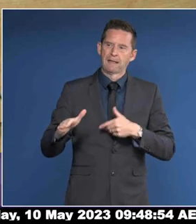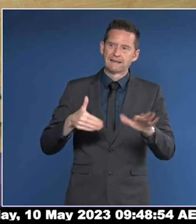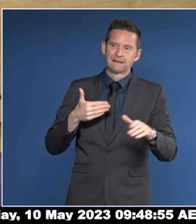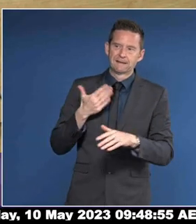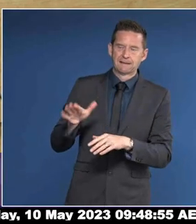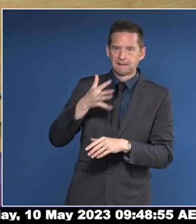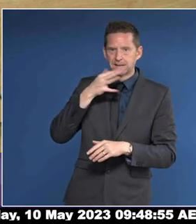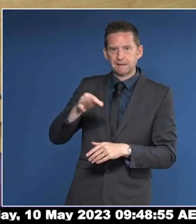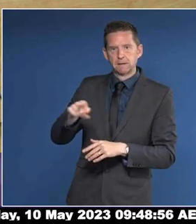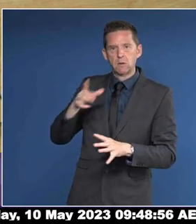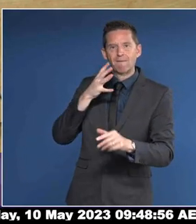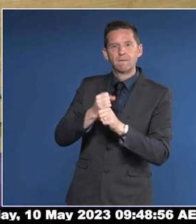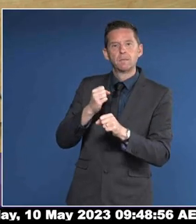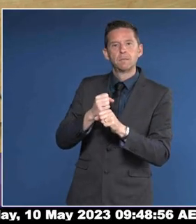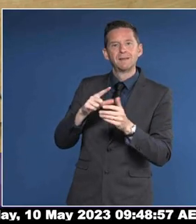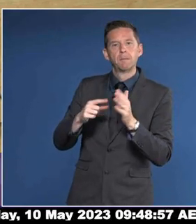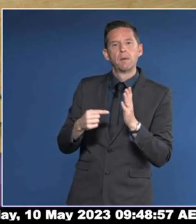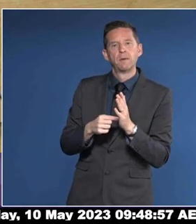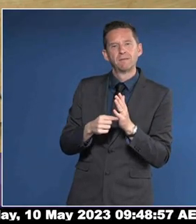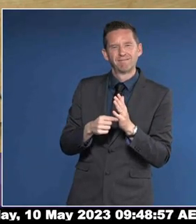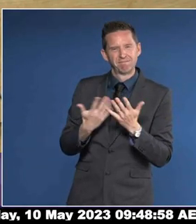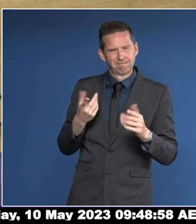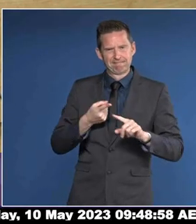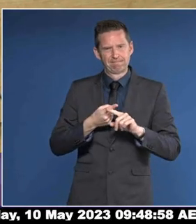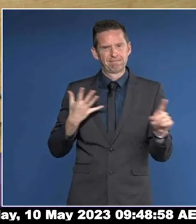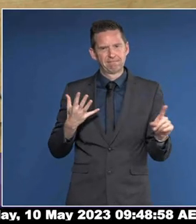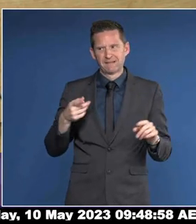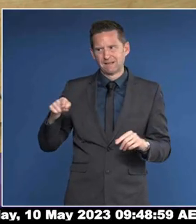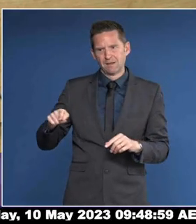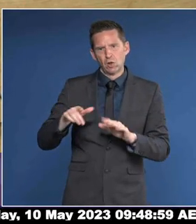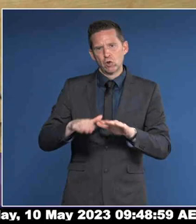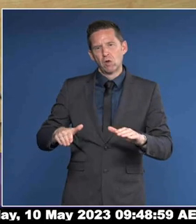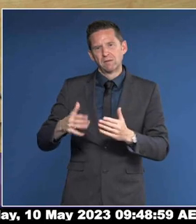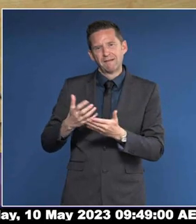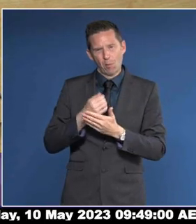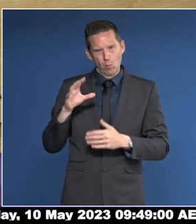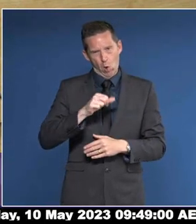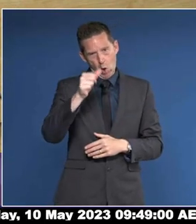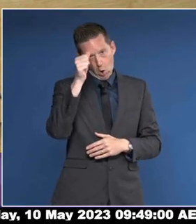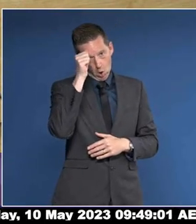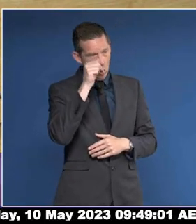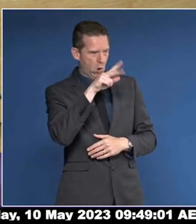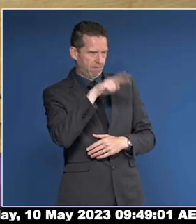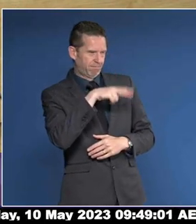would have squarely put the Department of Child Safety on notice that he was unwilling